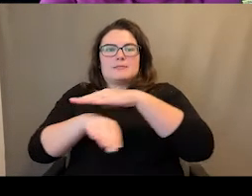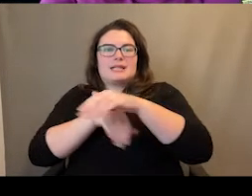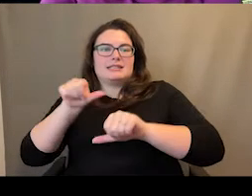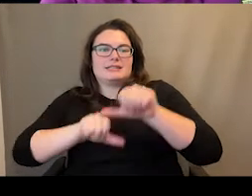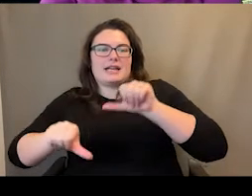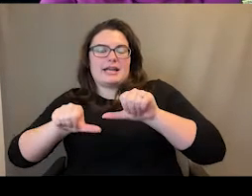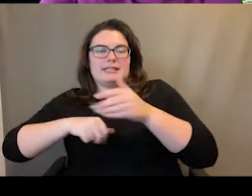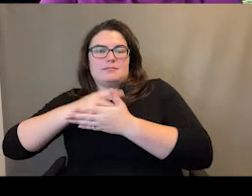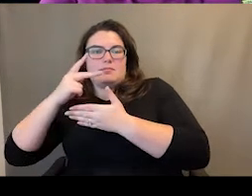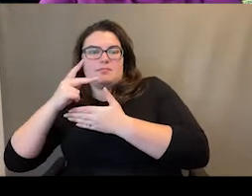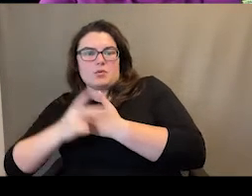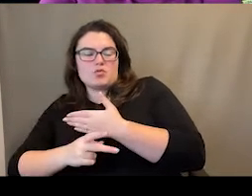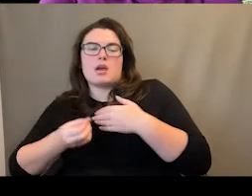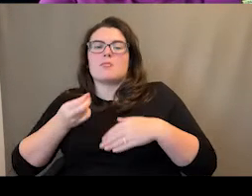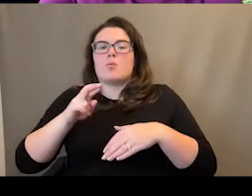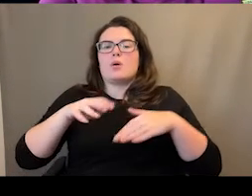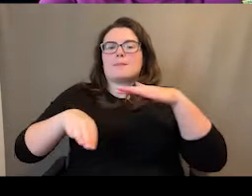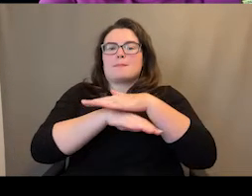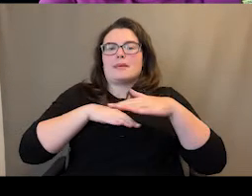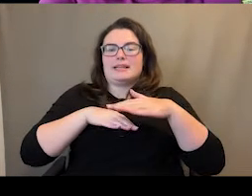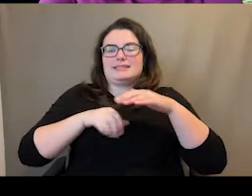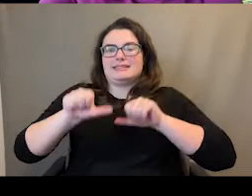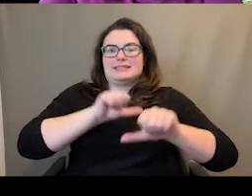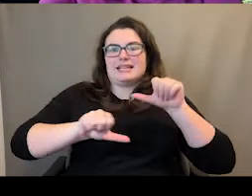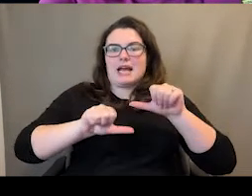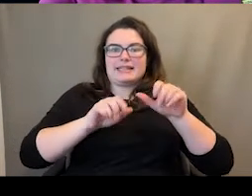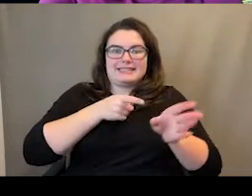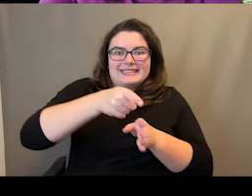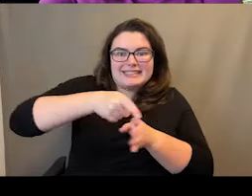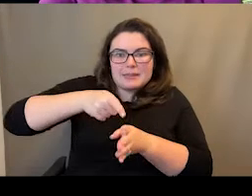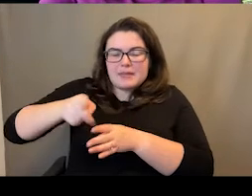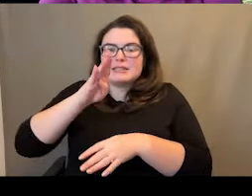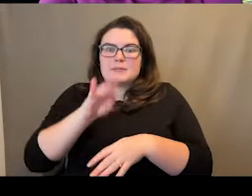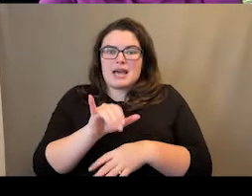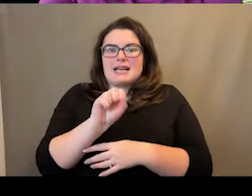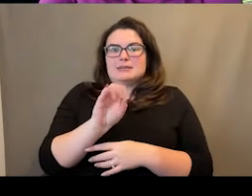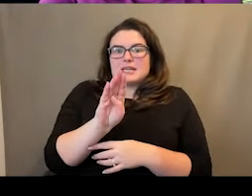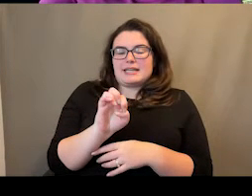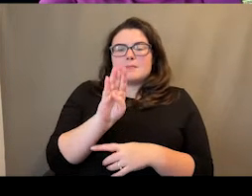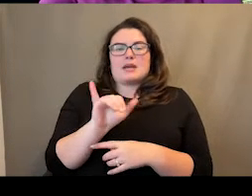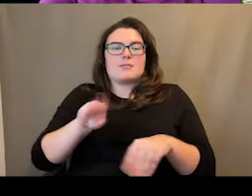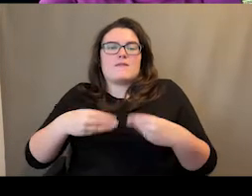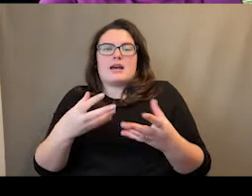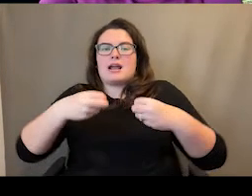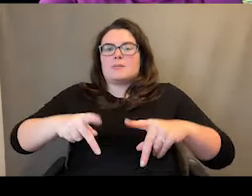the basic science disciplines of SBE by providing an opportunity to incorporate big data,